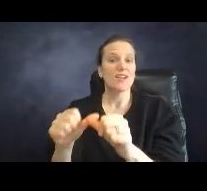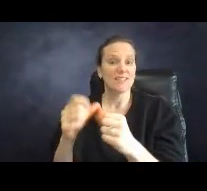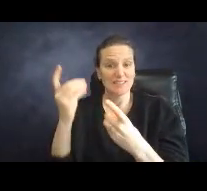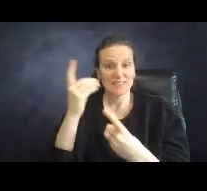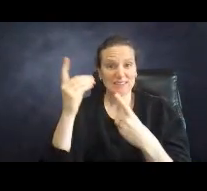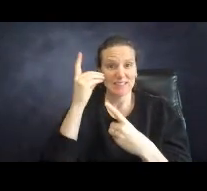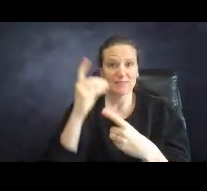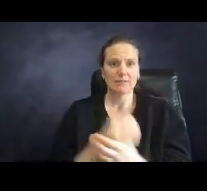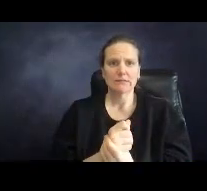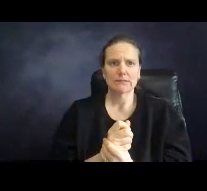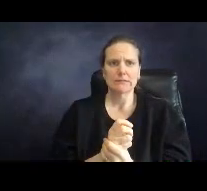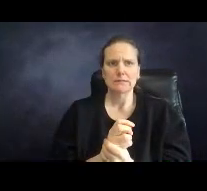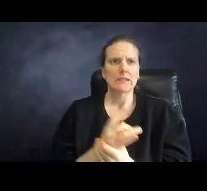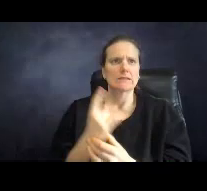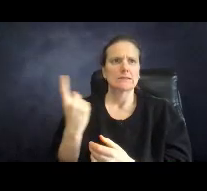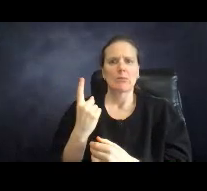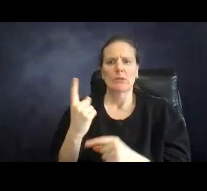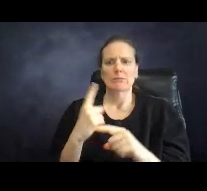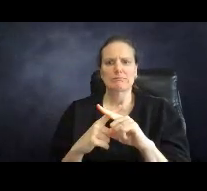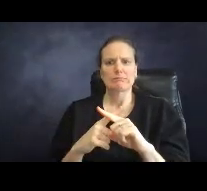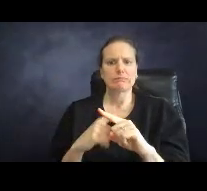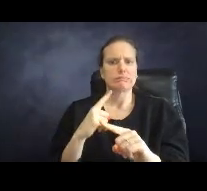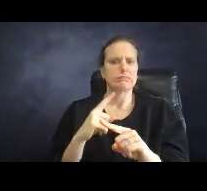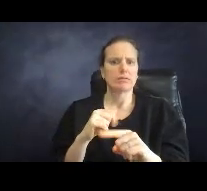I think someone's camera or microphone's On. I still gets that one.